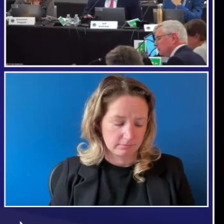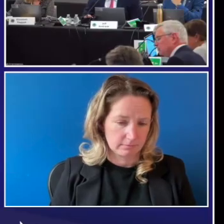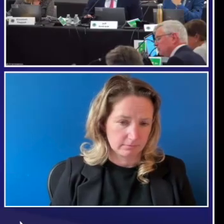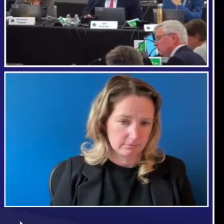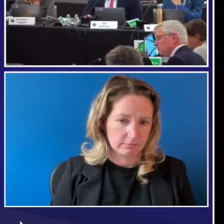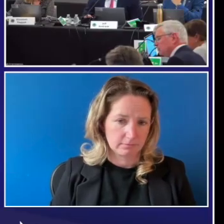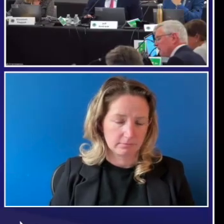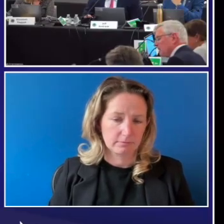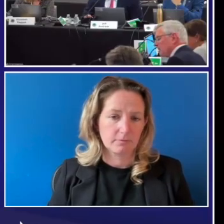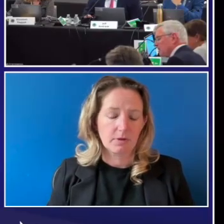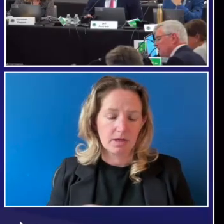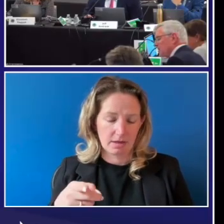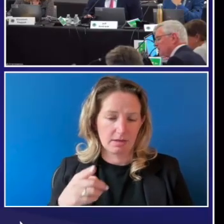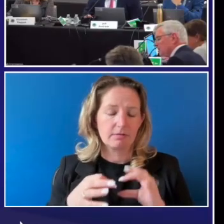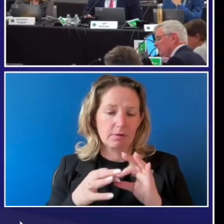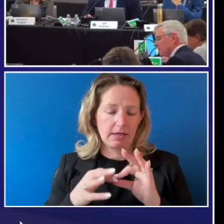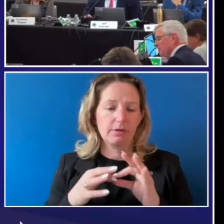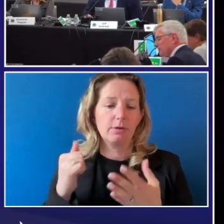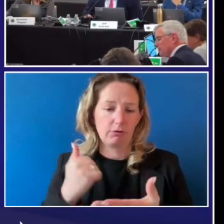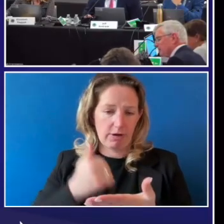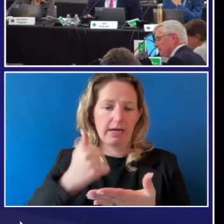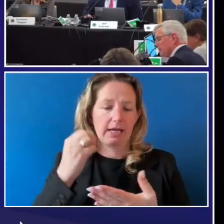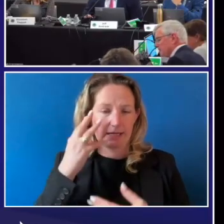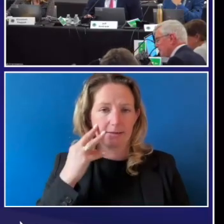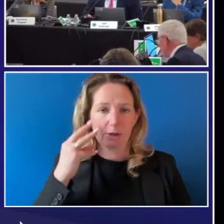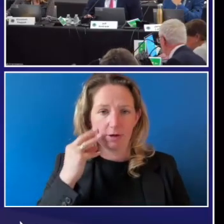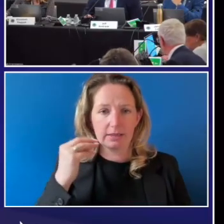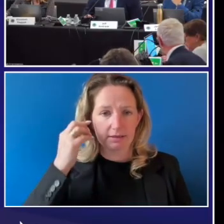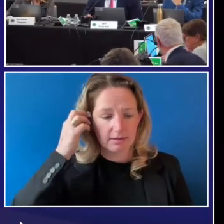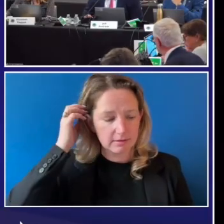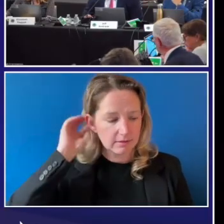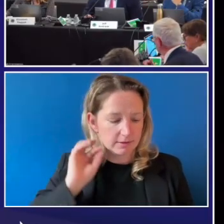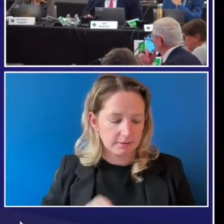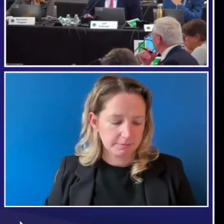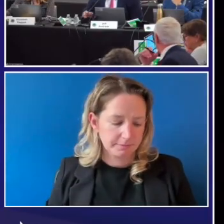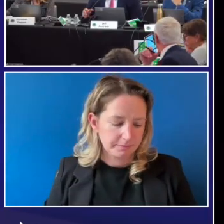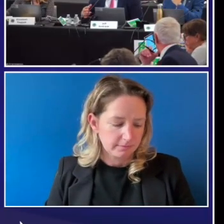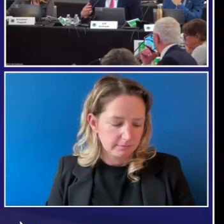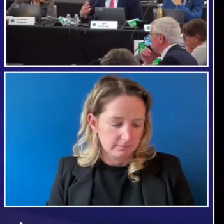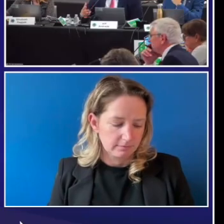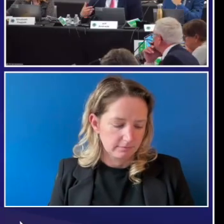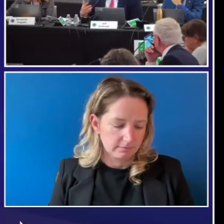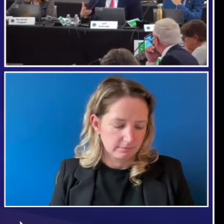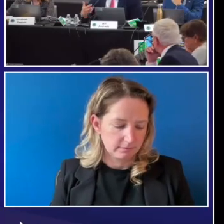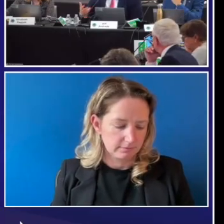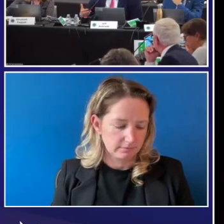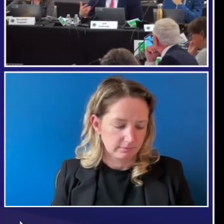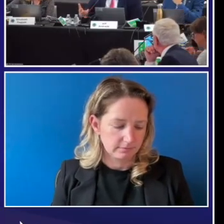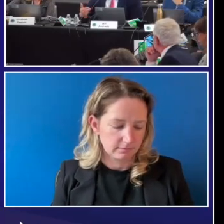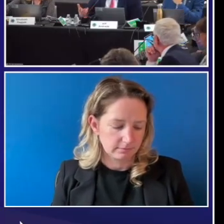Um, and what we're doing, so, This, this gets at when is an agency and agency?